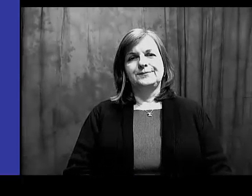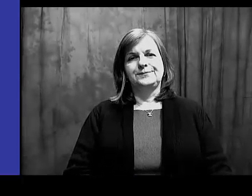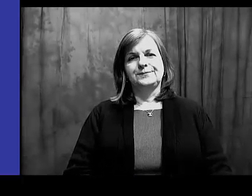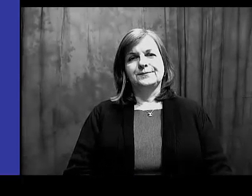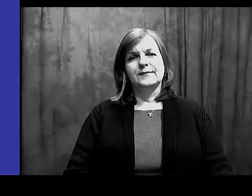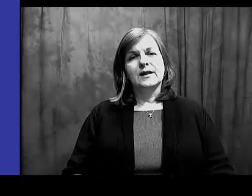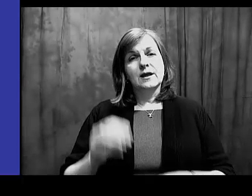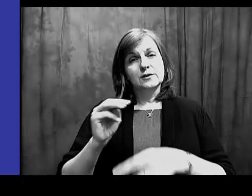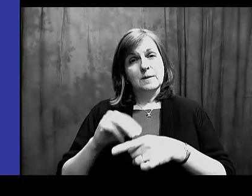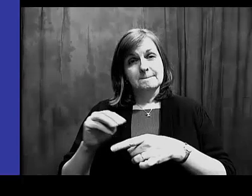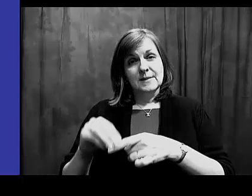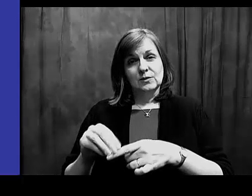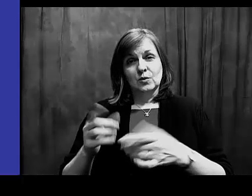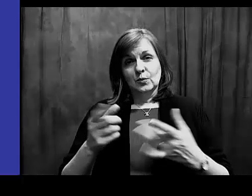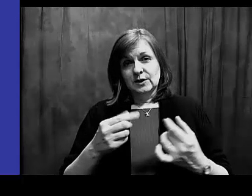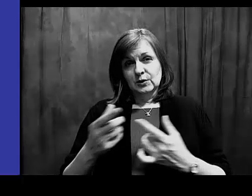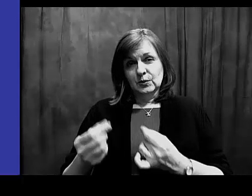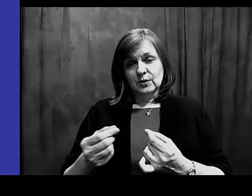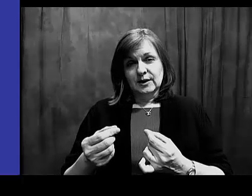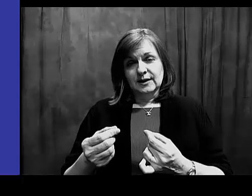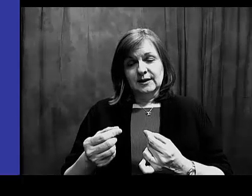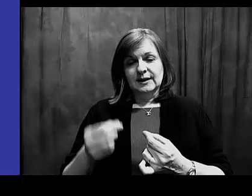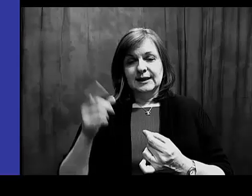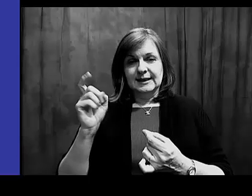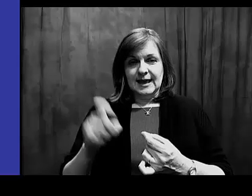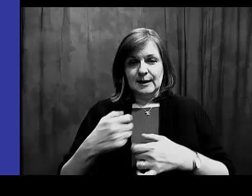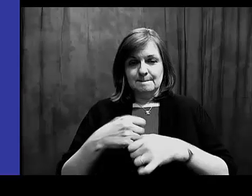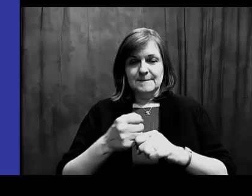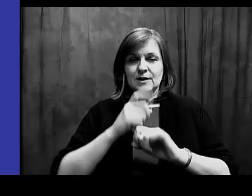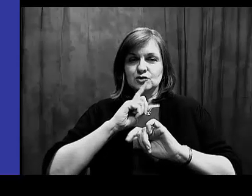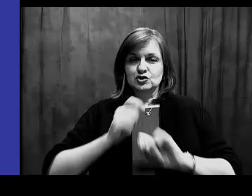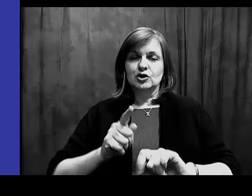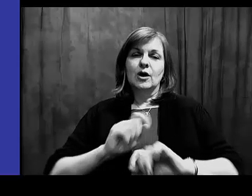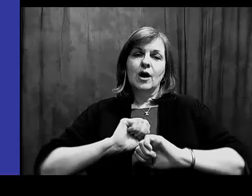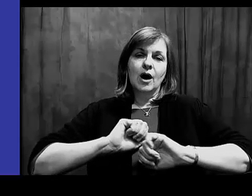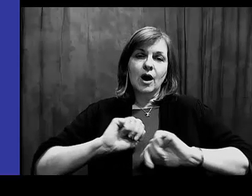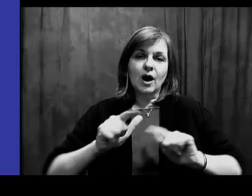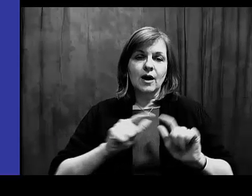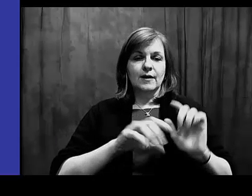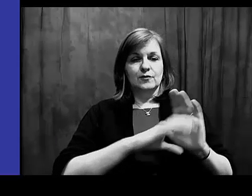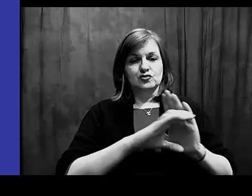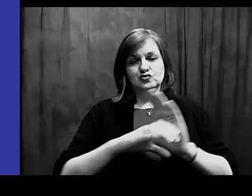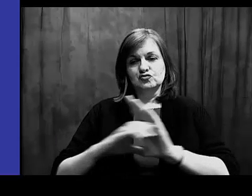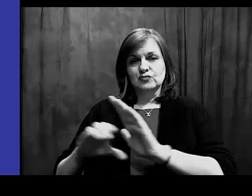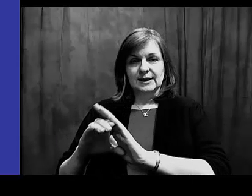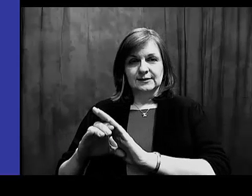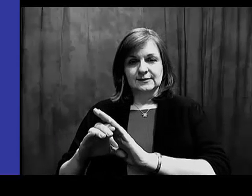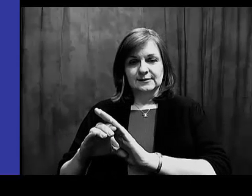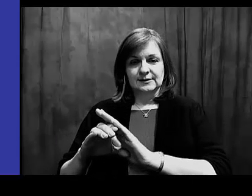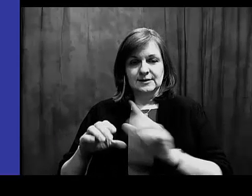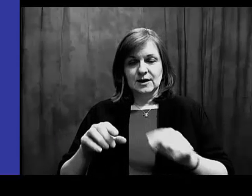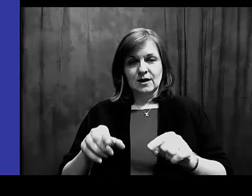and so what Mendel had to do was actually make sure all of his traits that he was